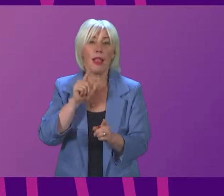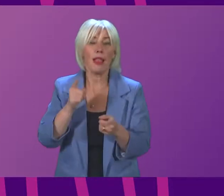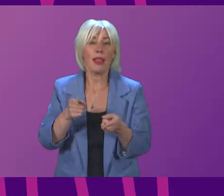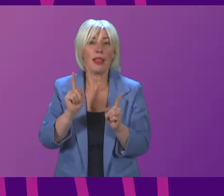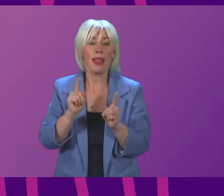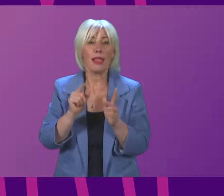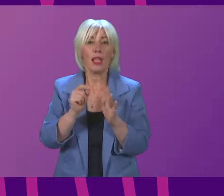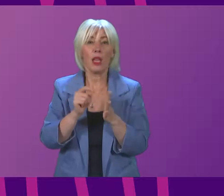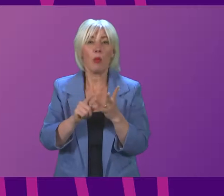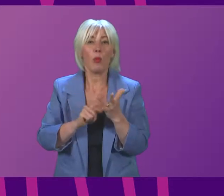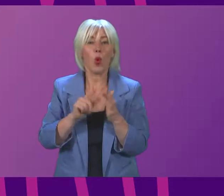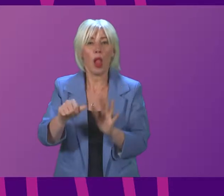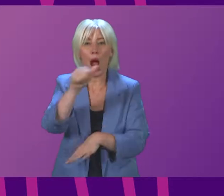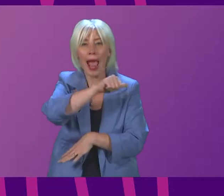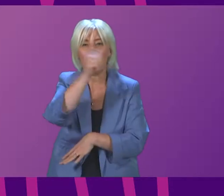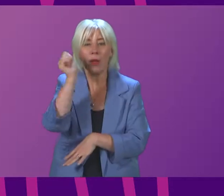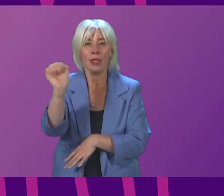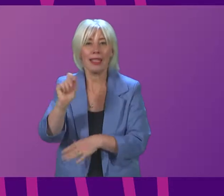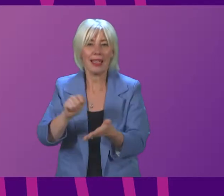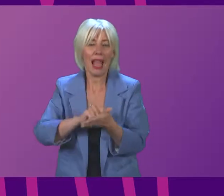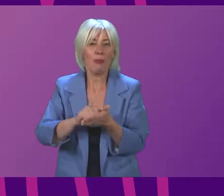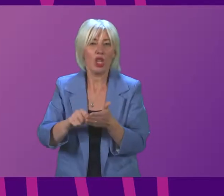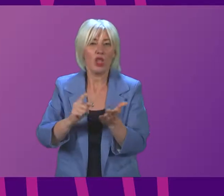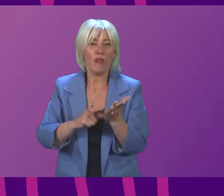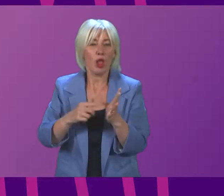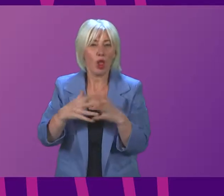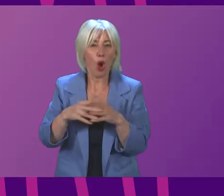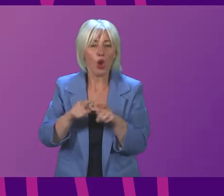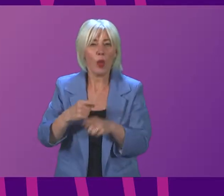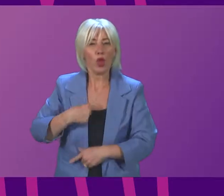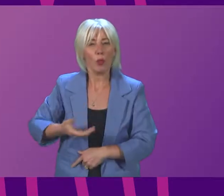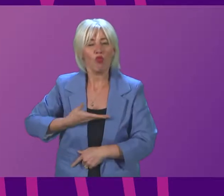expertise in administrative law and human rights law, which is of crucial importance and is exactly